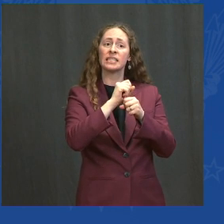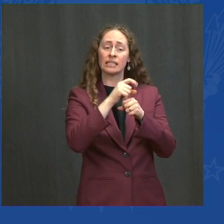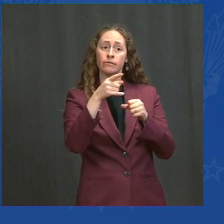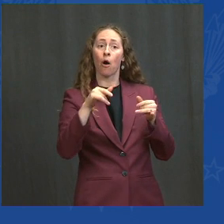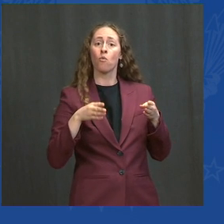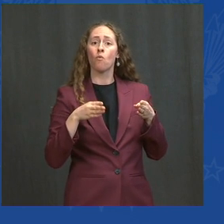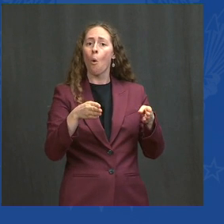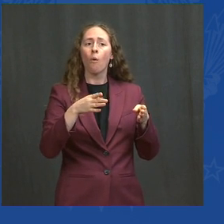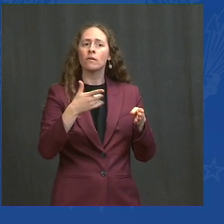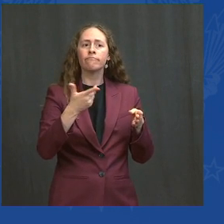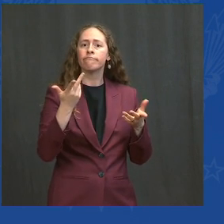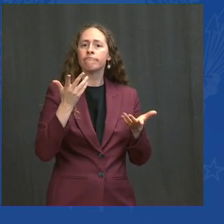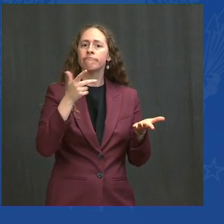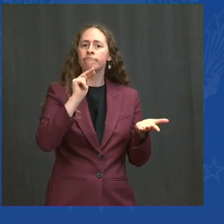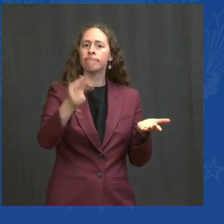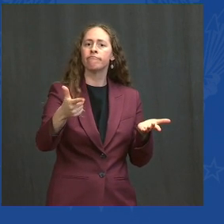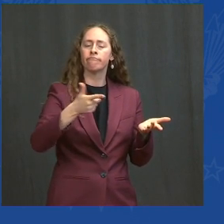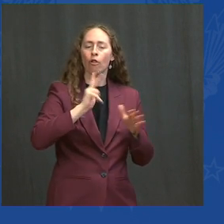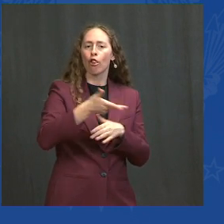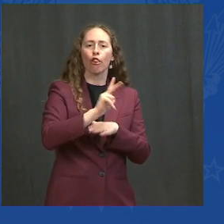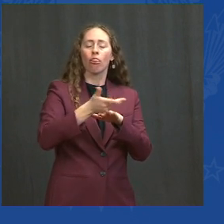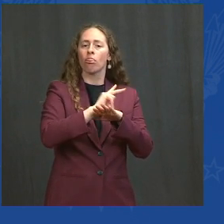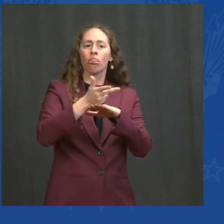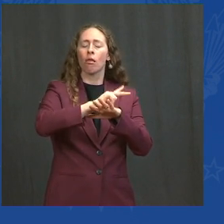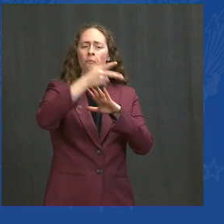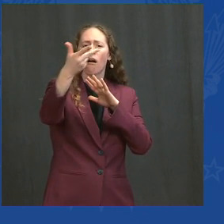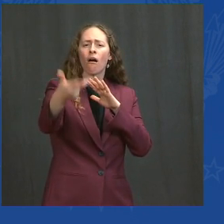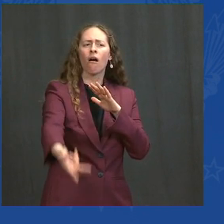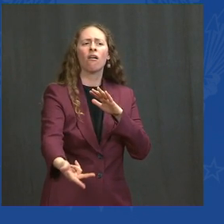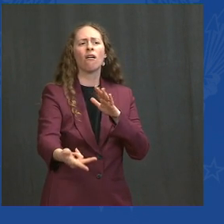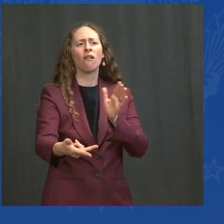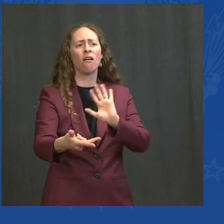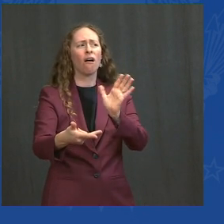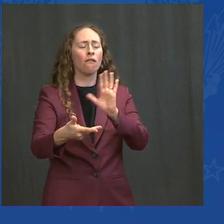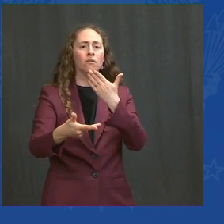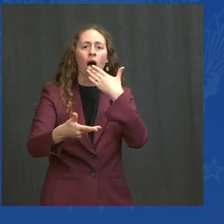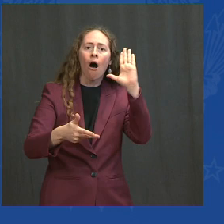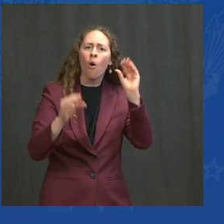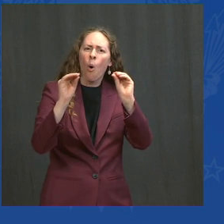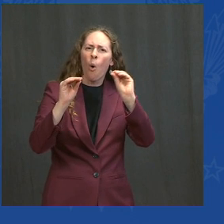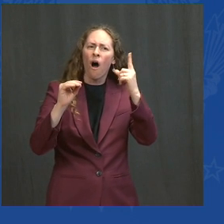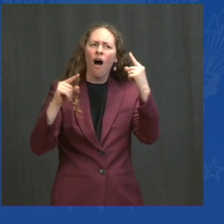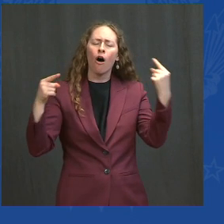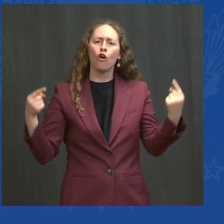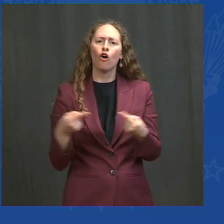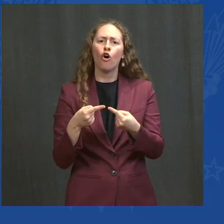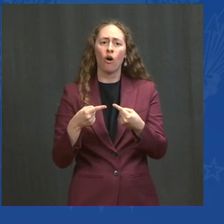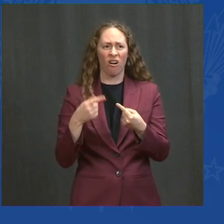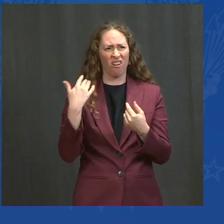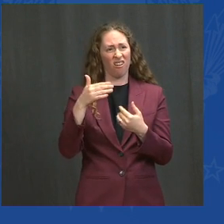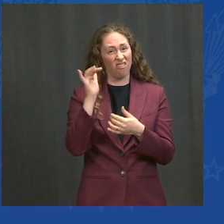Thank God nobody was seriously injured at the time. But this is a drain on our economy, as well.